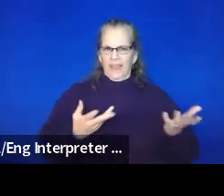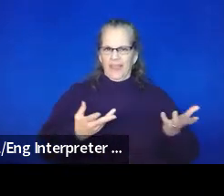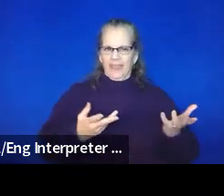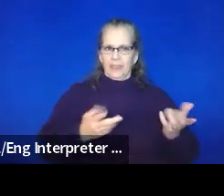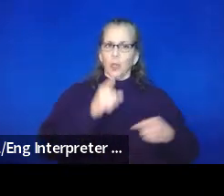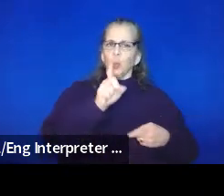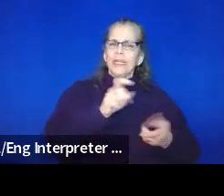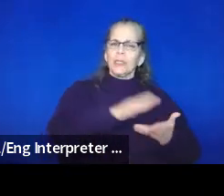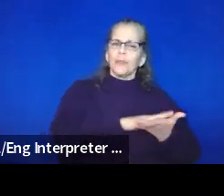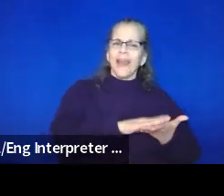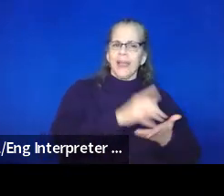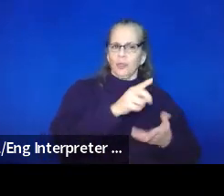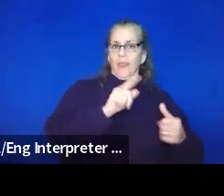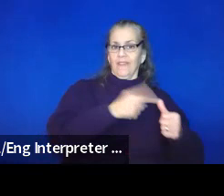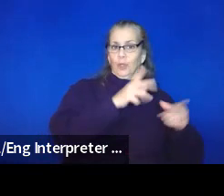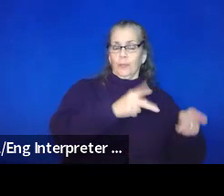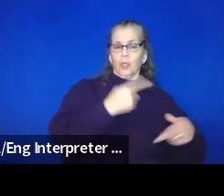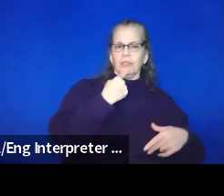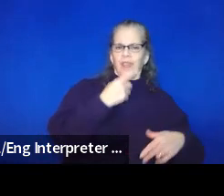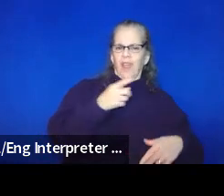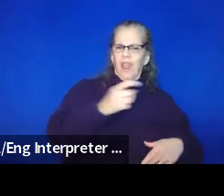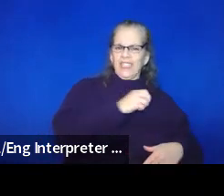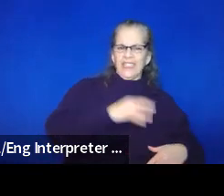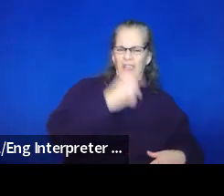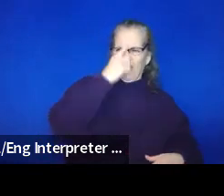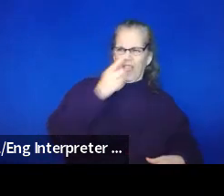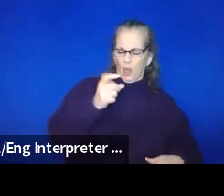You don't talk much and staff think you are cold. Well, in certain environments, there's